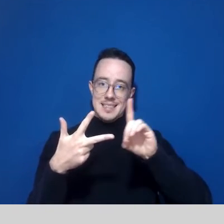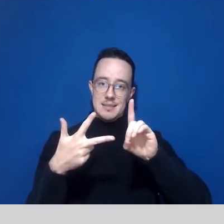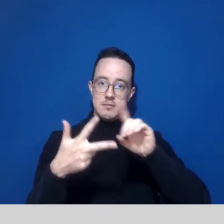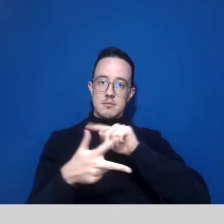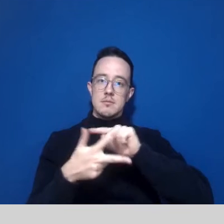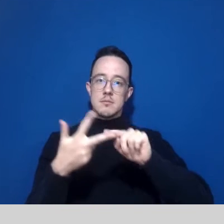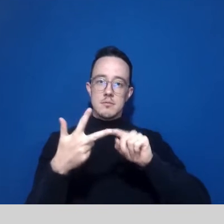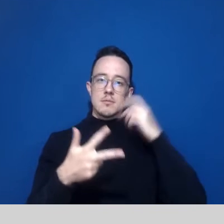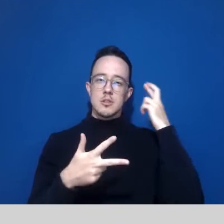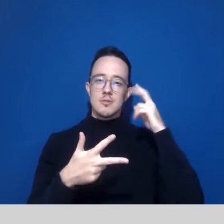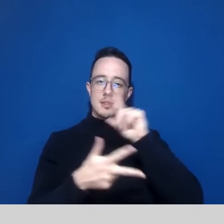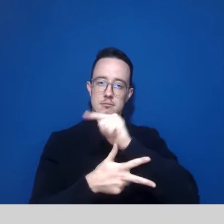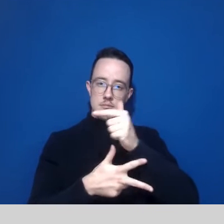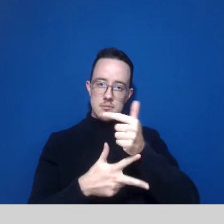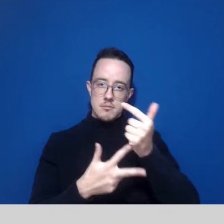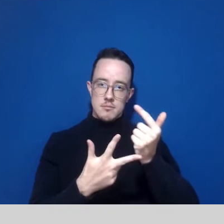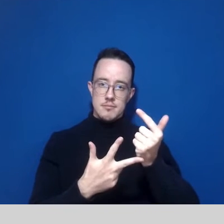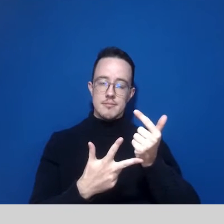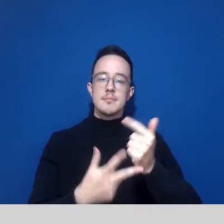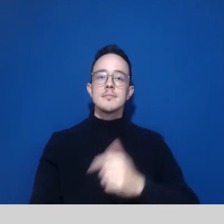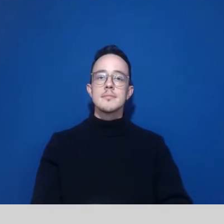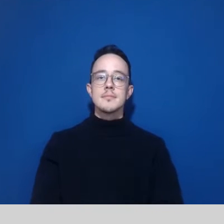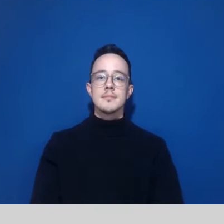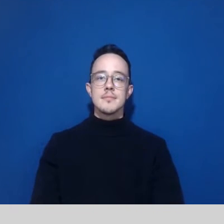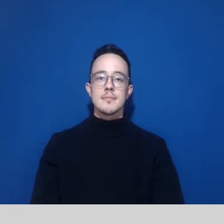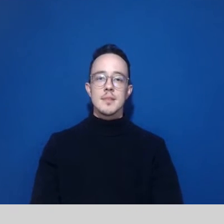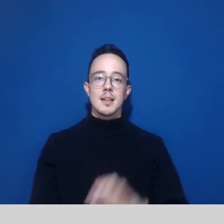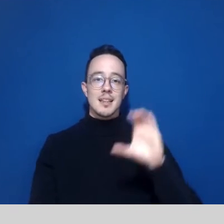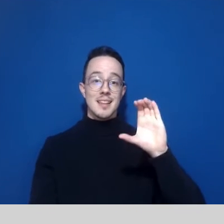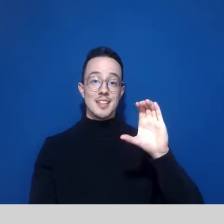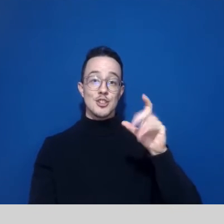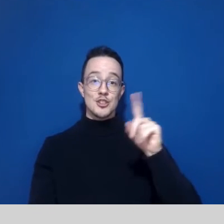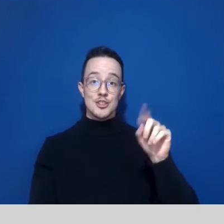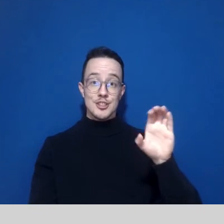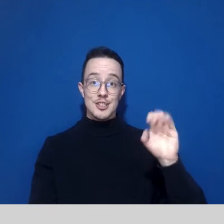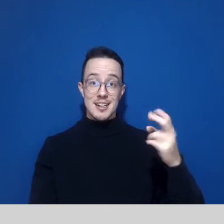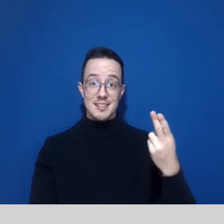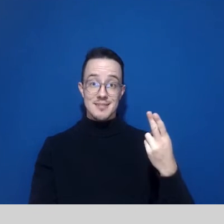we have all these letters with carrots.